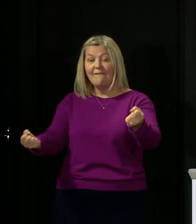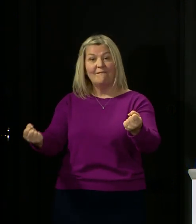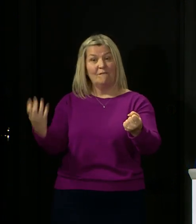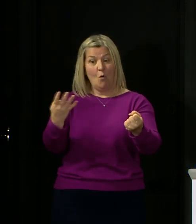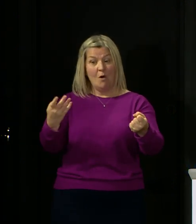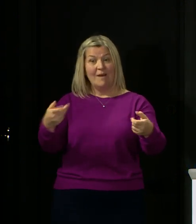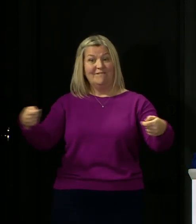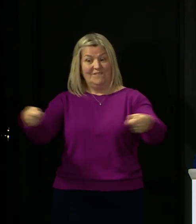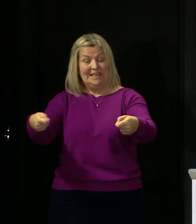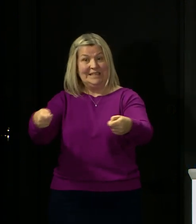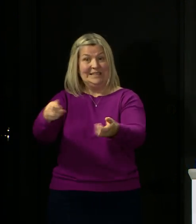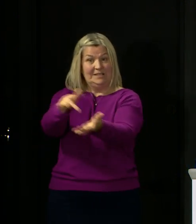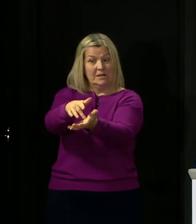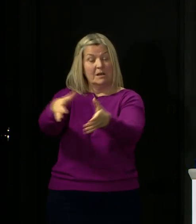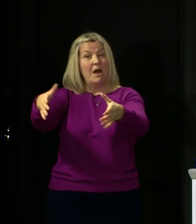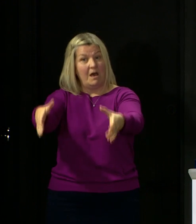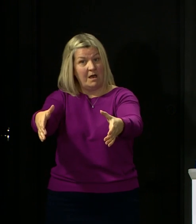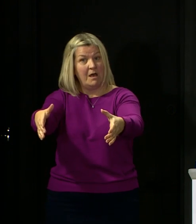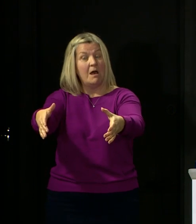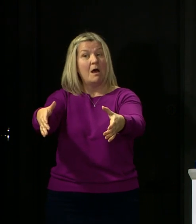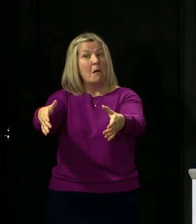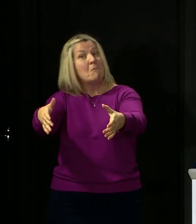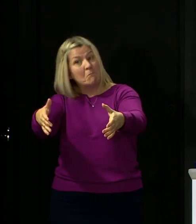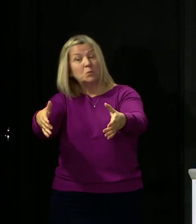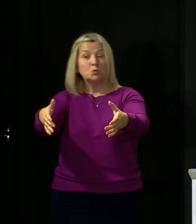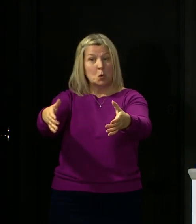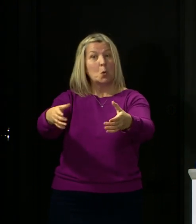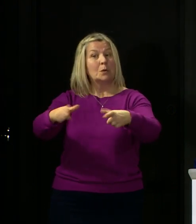And we are very keen, there are details of that again still to be shared, but if possible